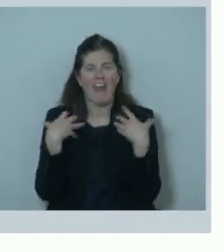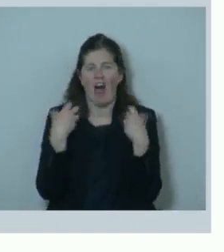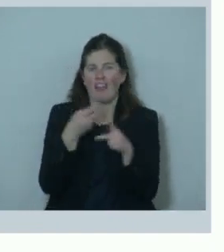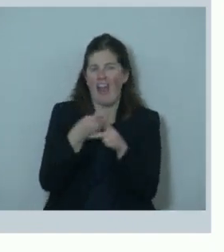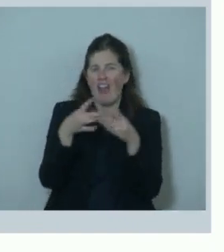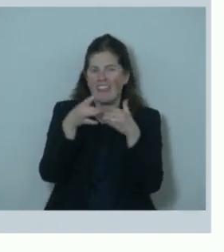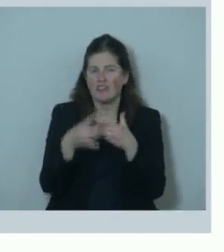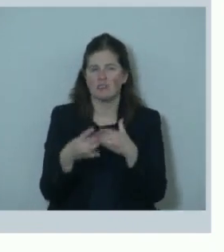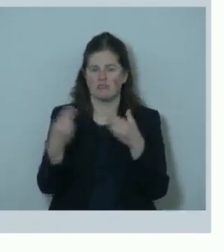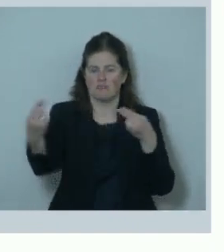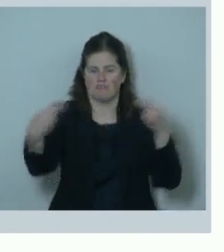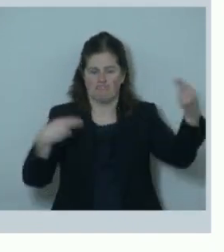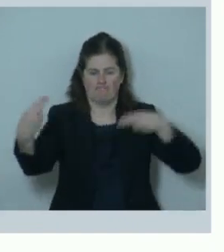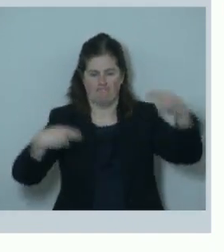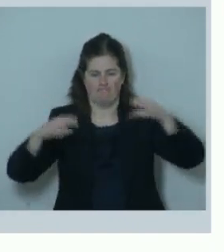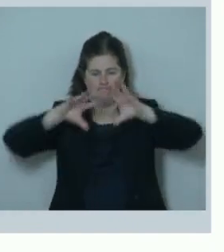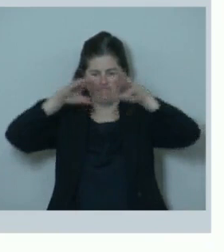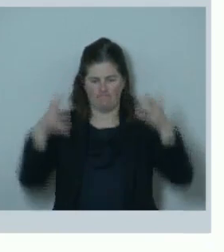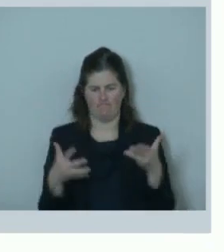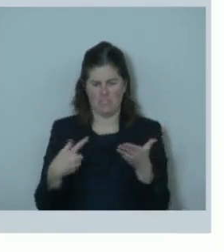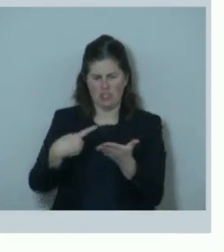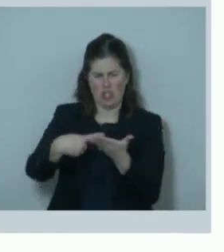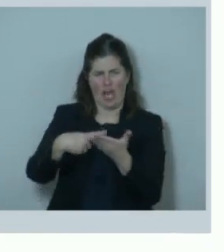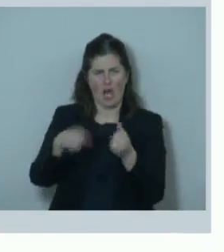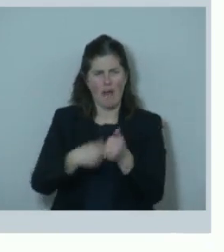ECONOMIC DEVELOPMENT. TOURISM.